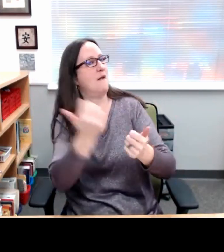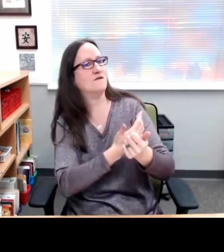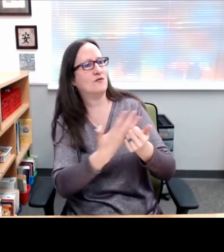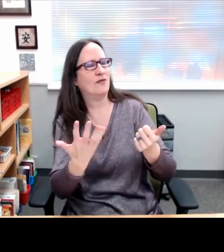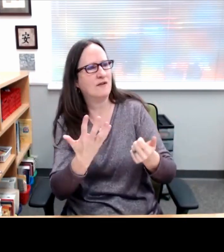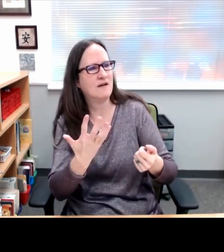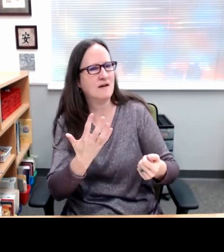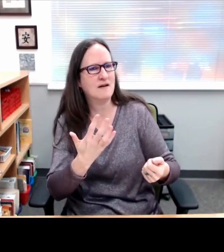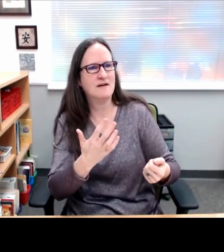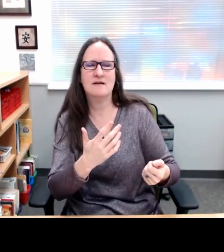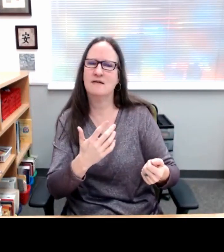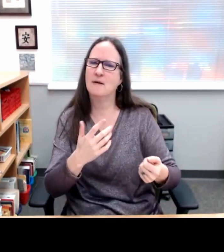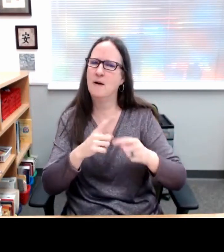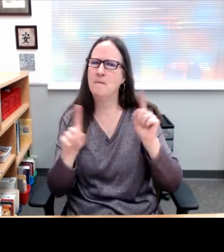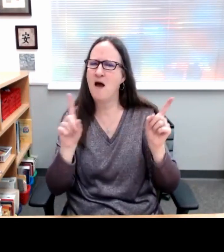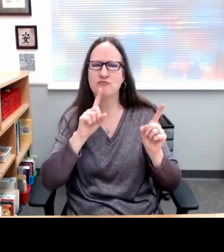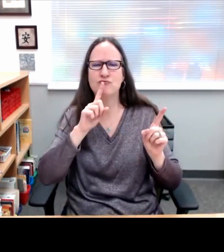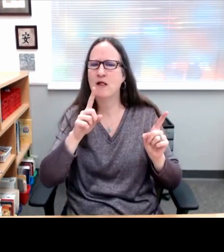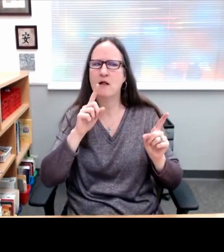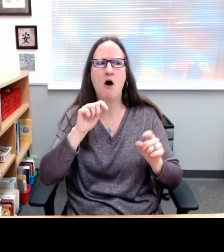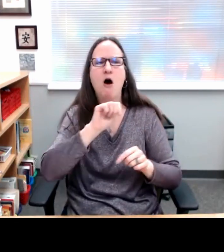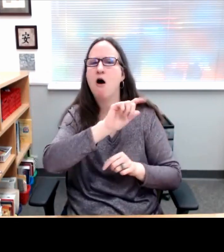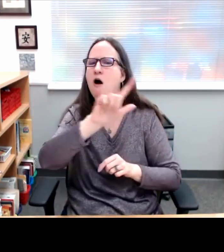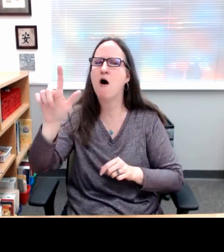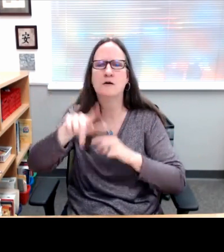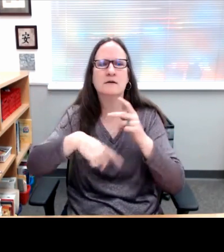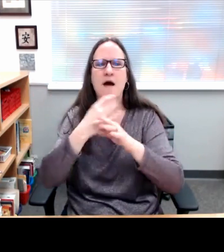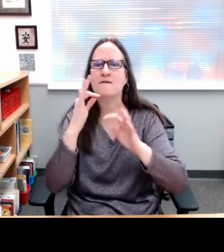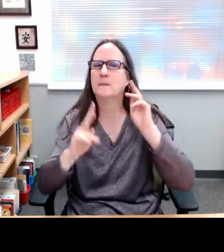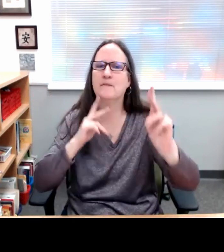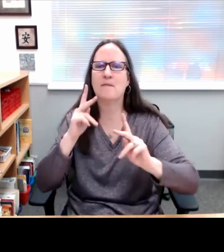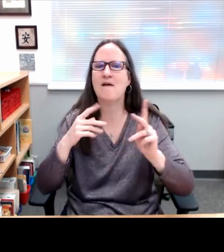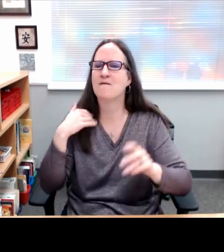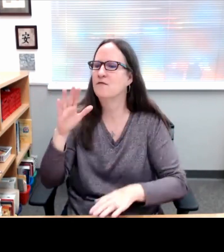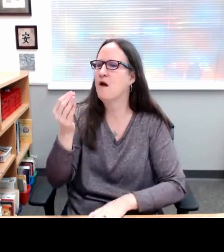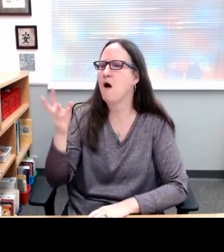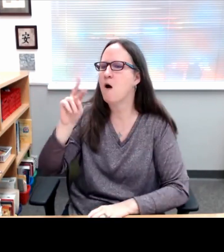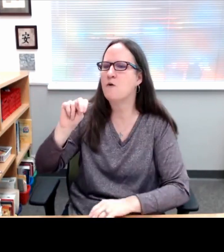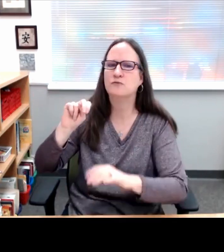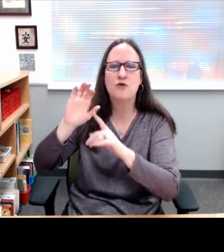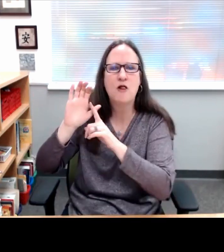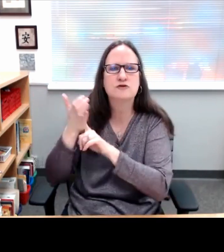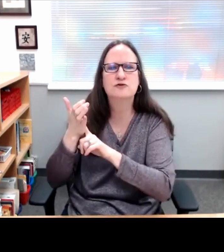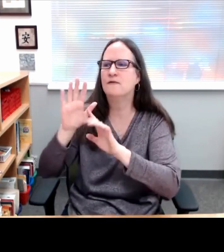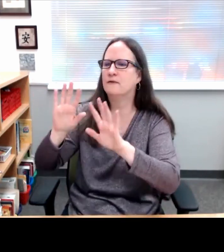as if they were God and they know everything. But in actuality, there are all kinds of people